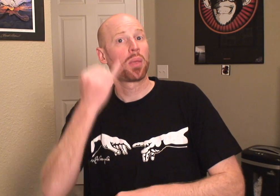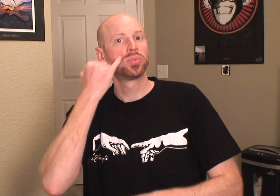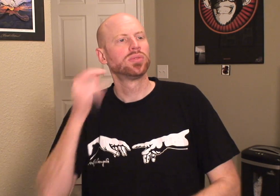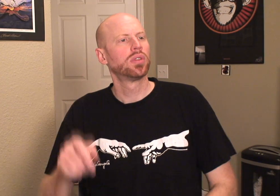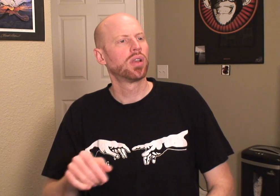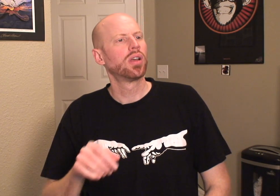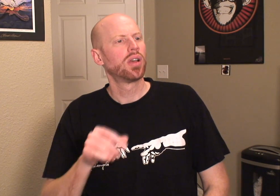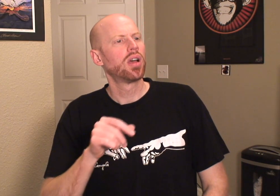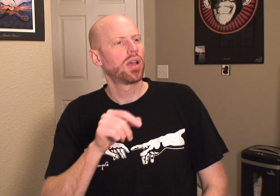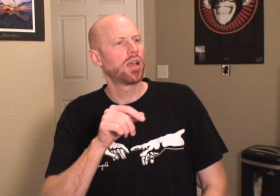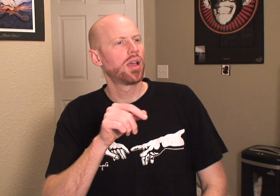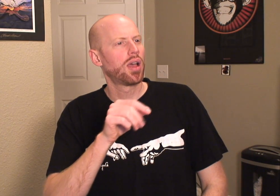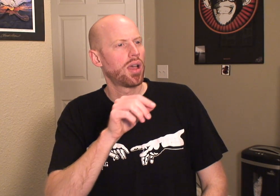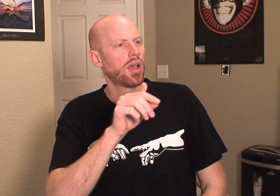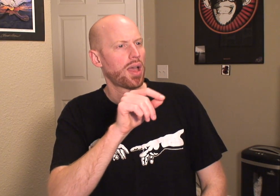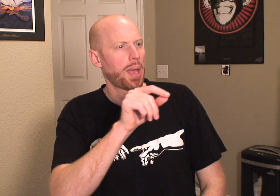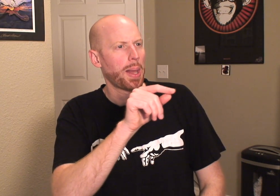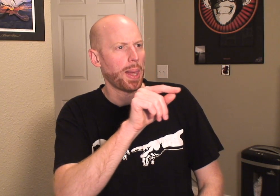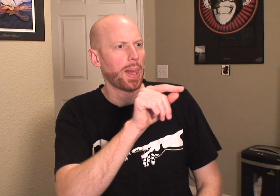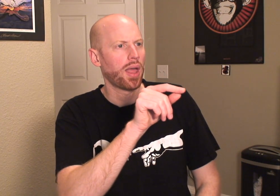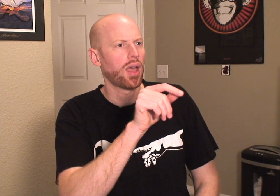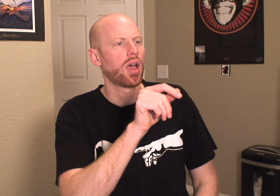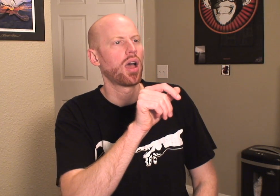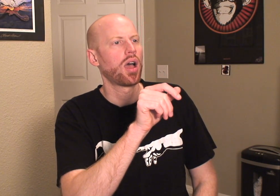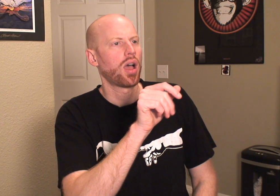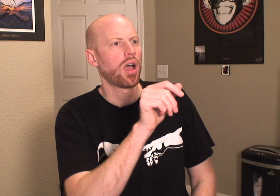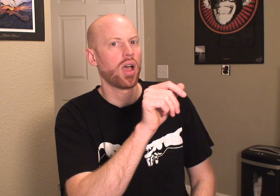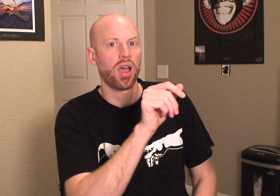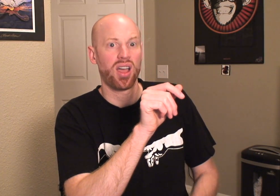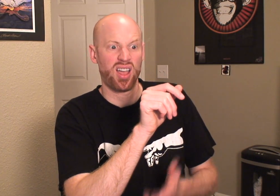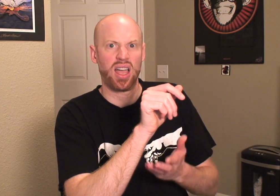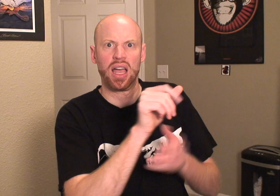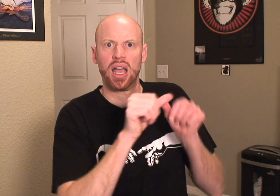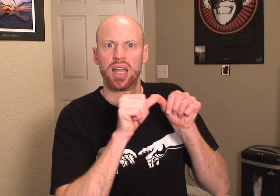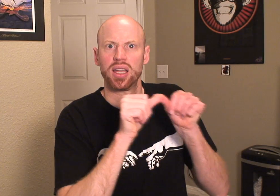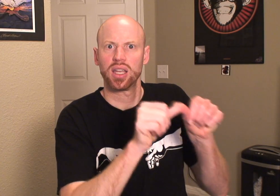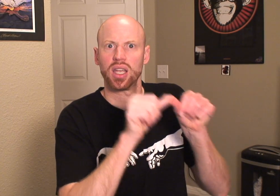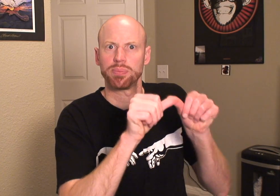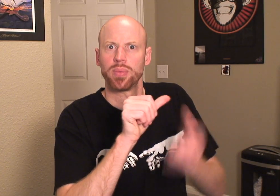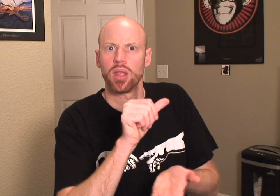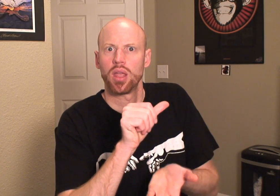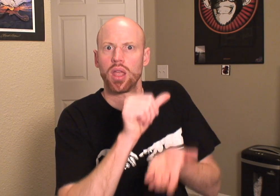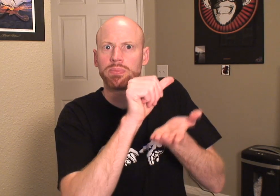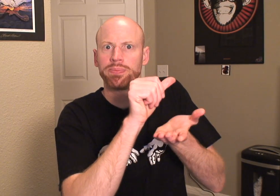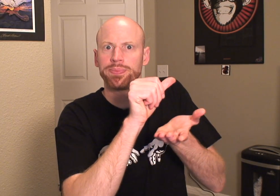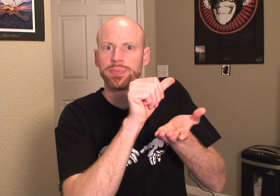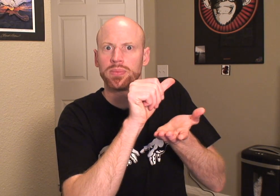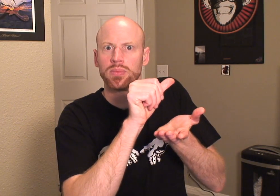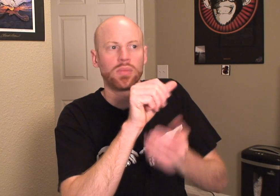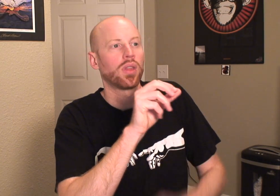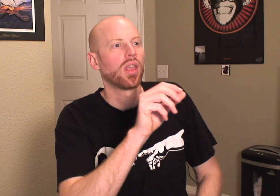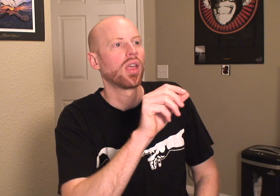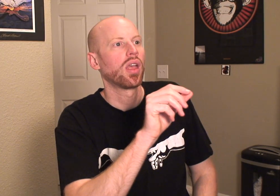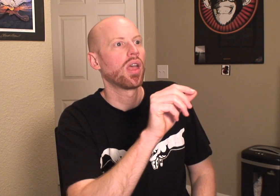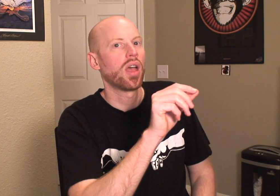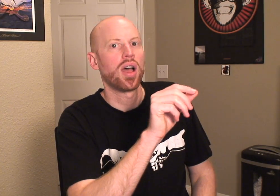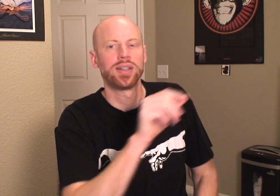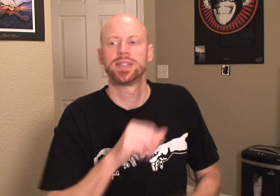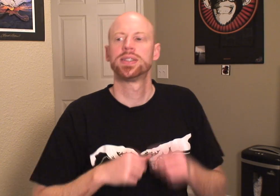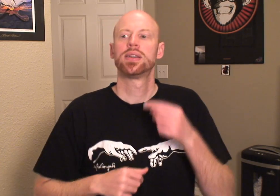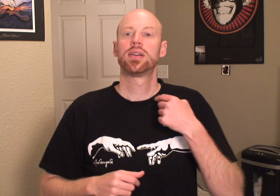Again, the hands need to be lifted in a deliberate manner